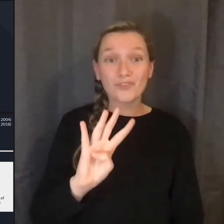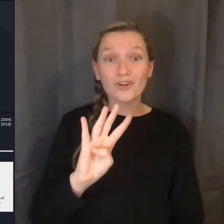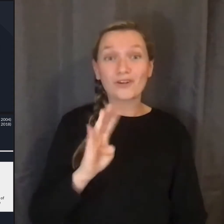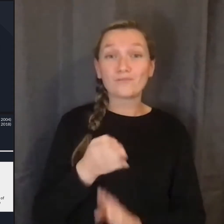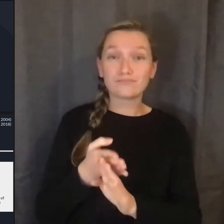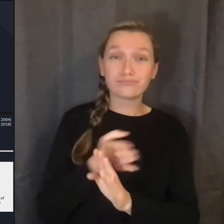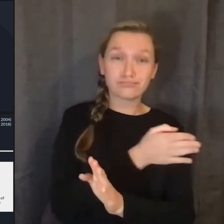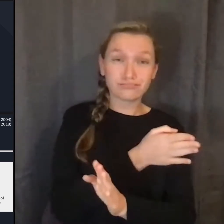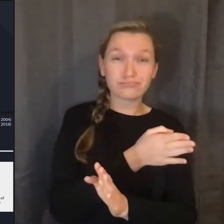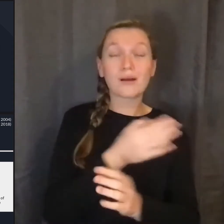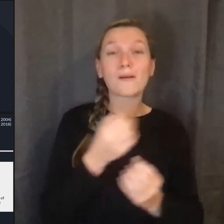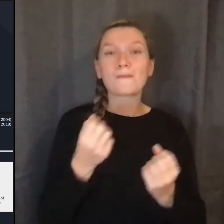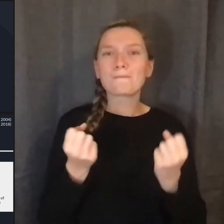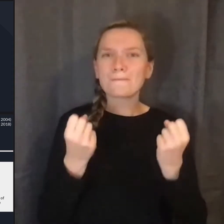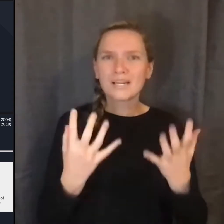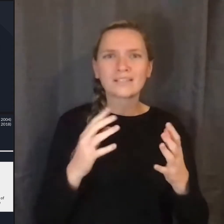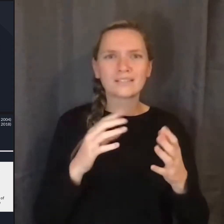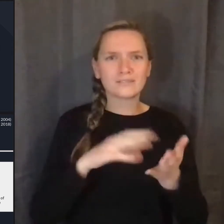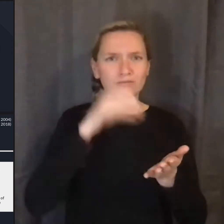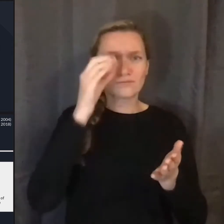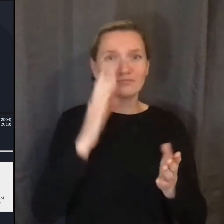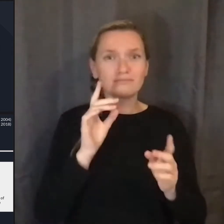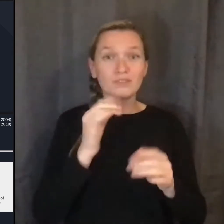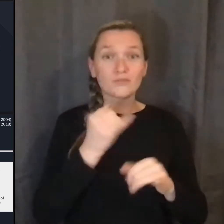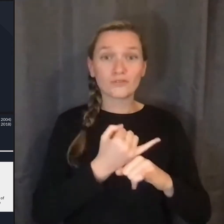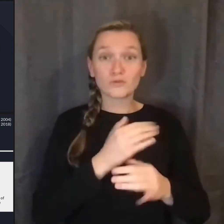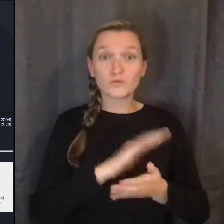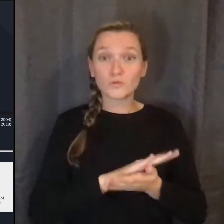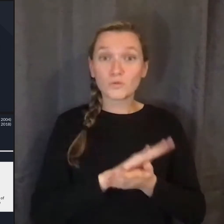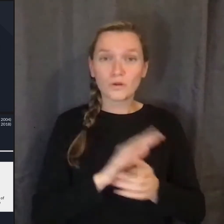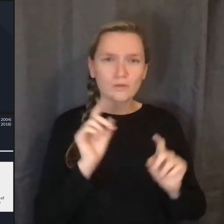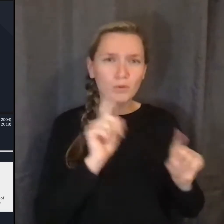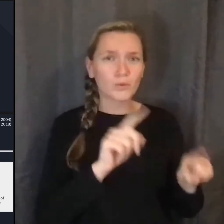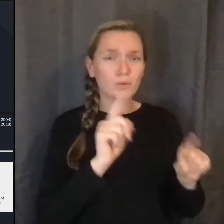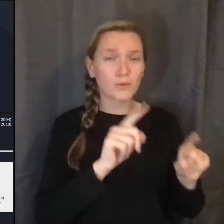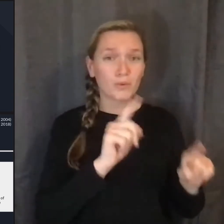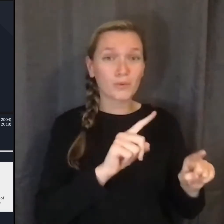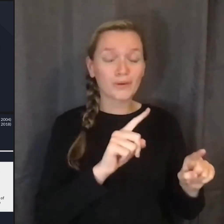Prior to 1974, many deaf students attended residential schools.